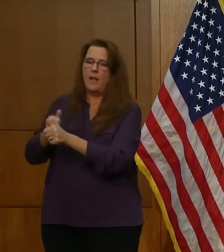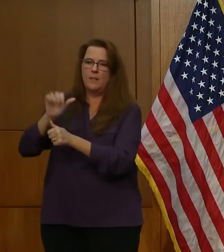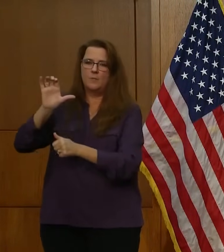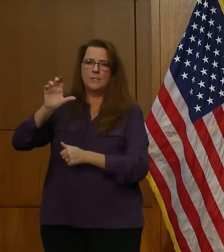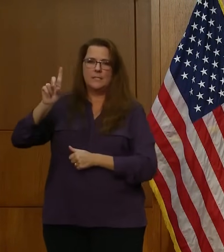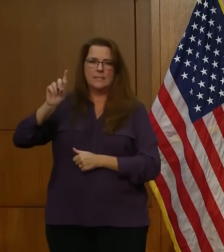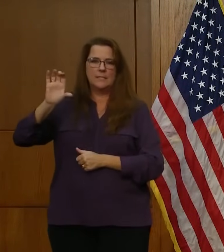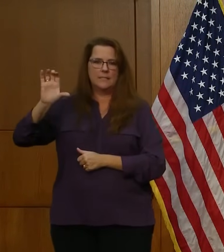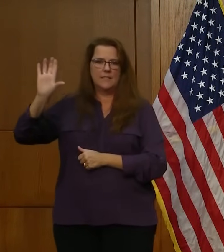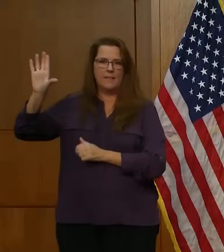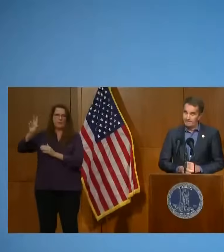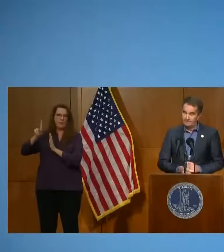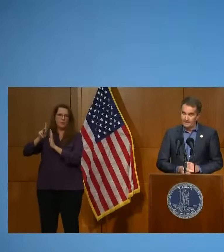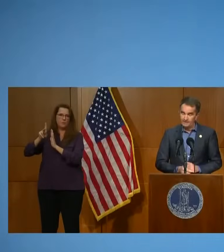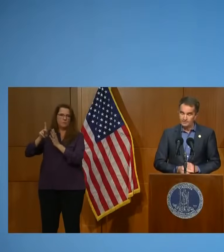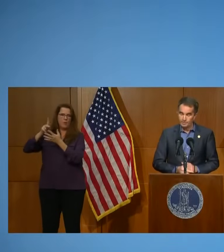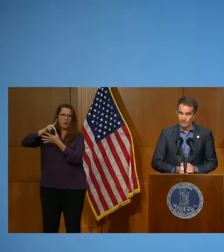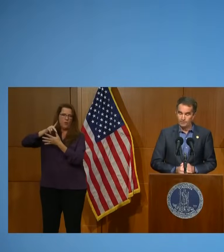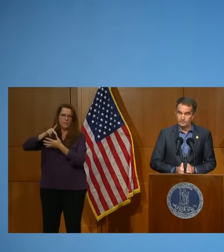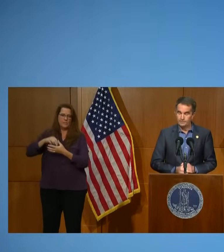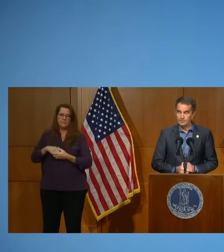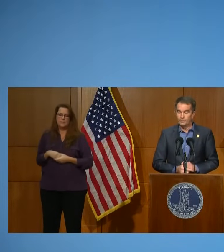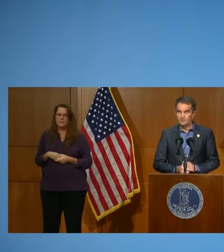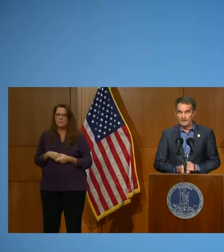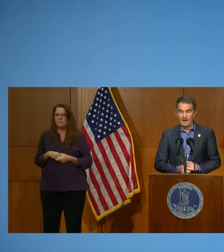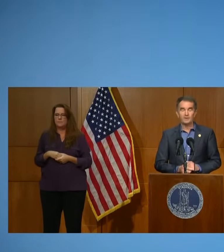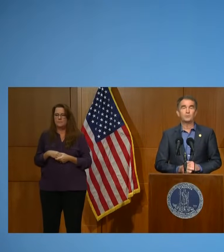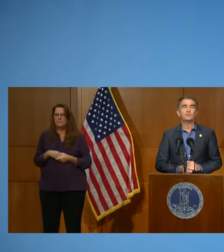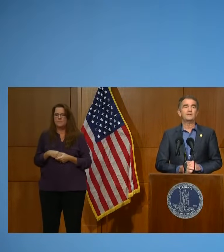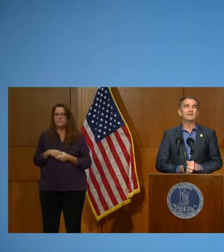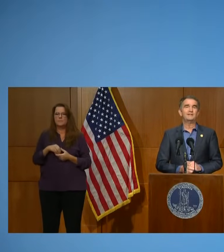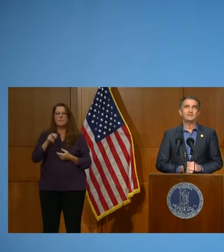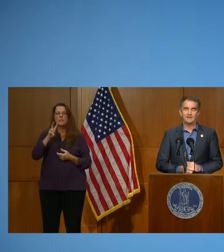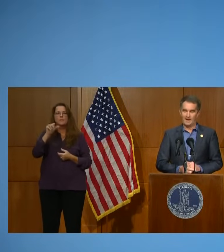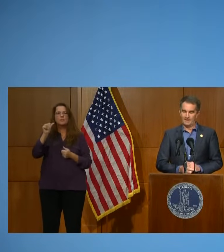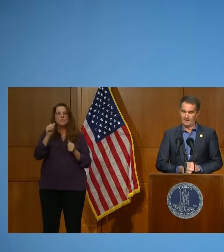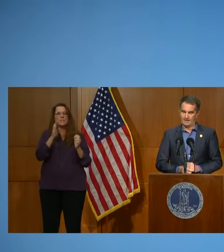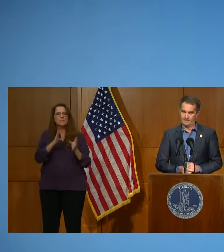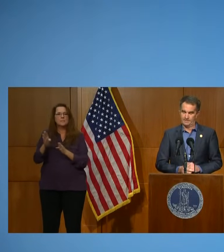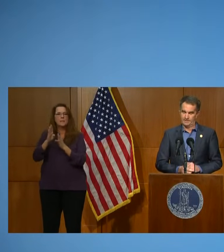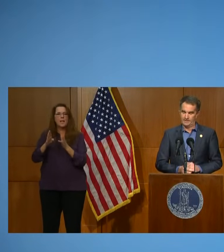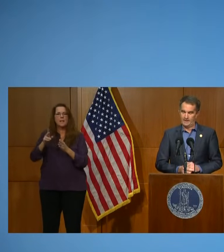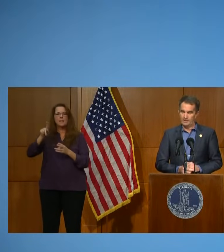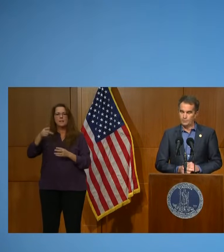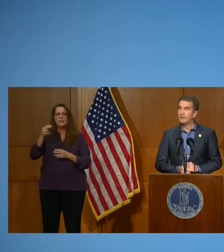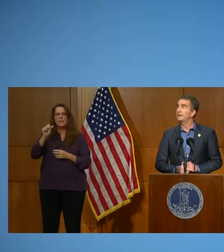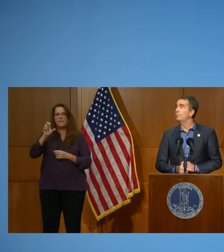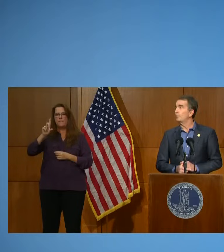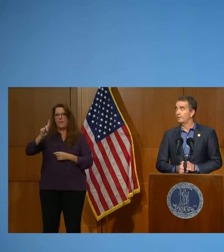IN VIRGINIA WILL FOLLOW THE CDC